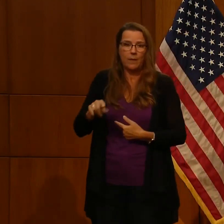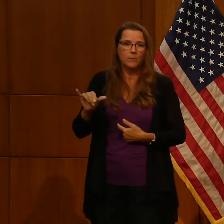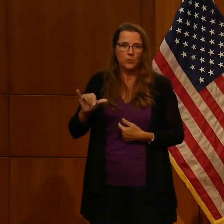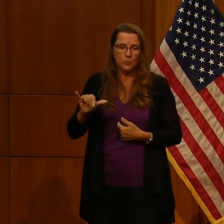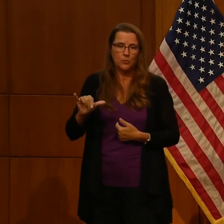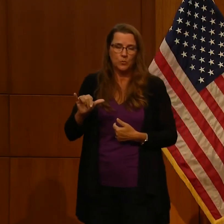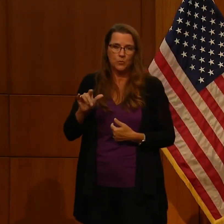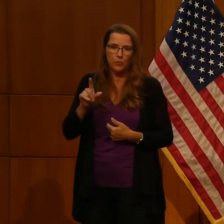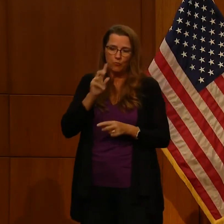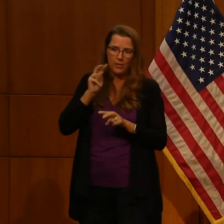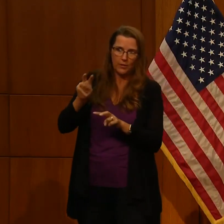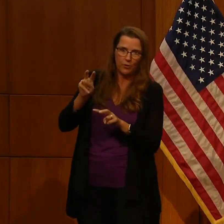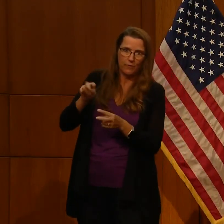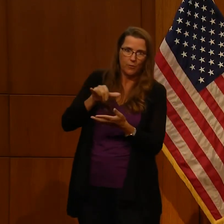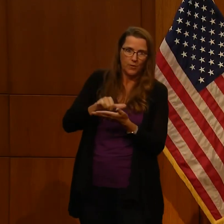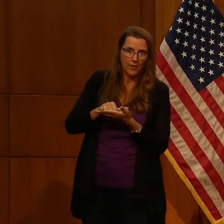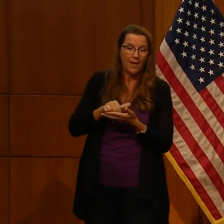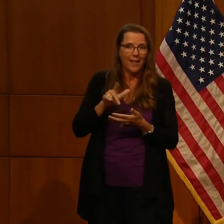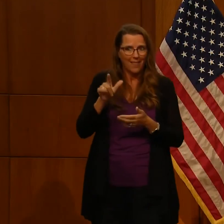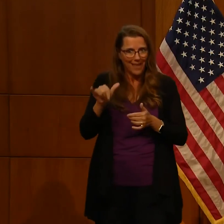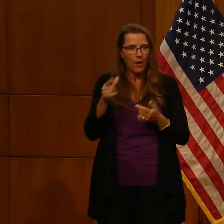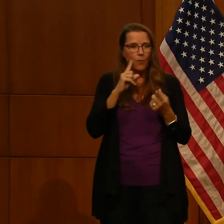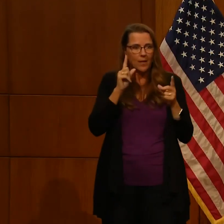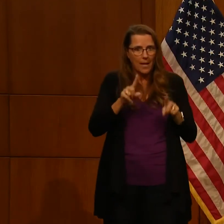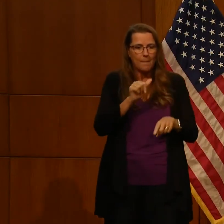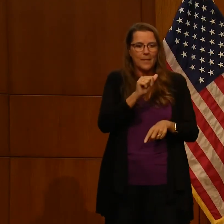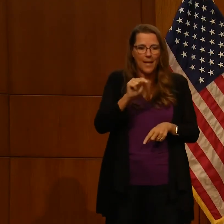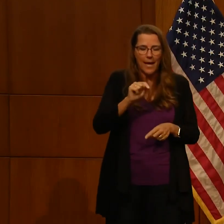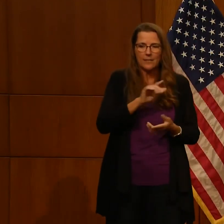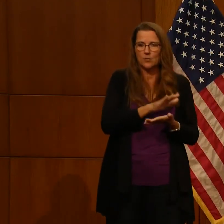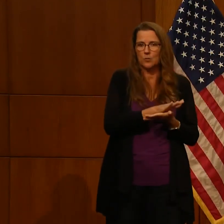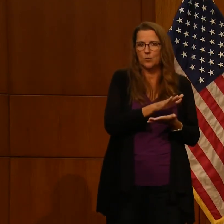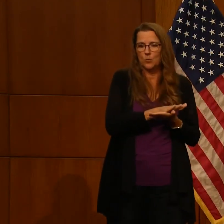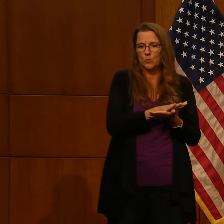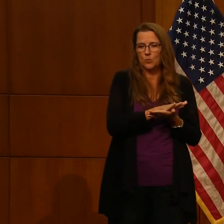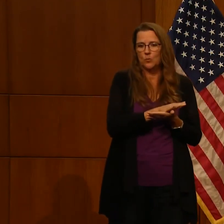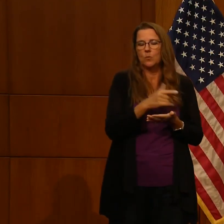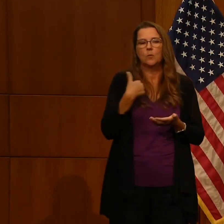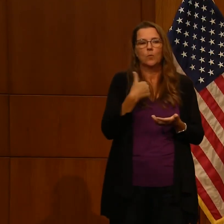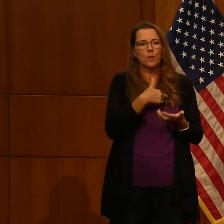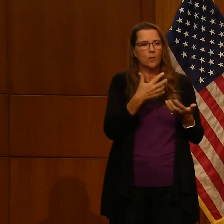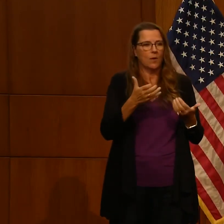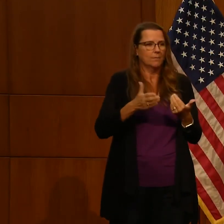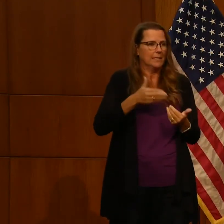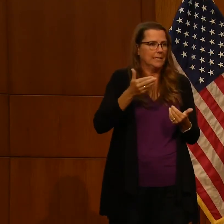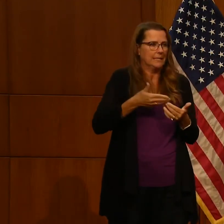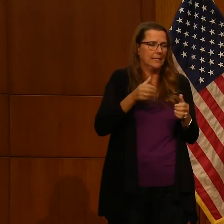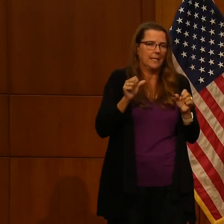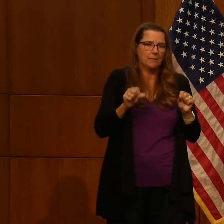YOUNGER STUDENTS TO BE ABLE TO PROVIDE IT TO THEM AS WELL. AND